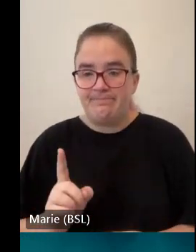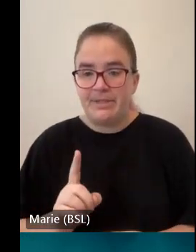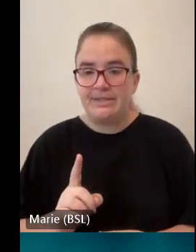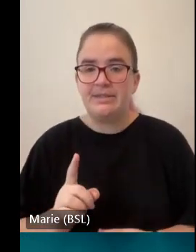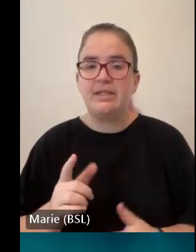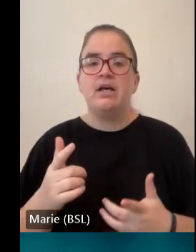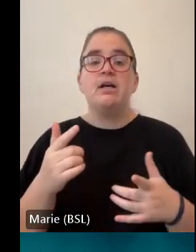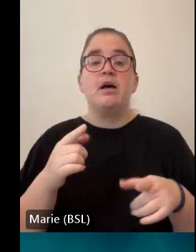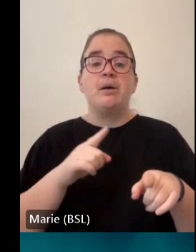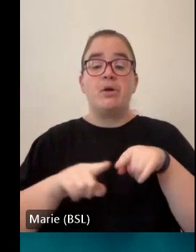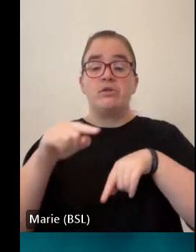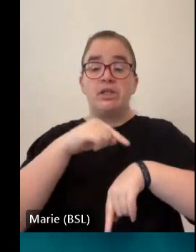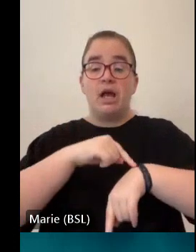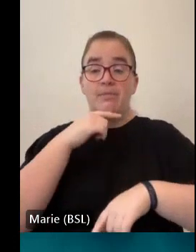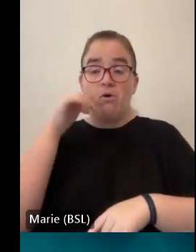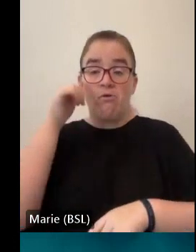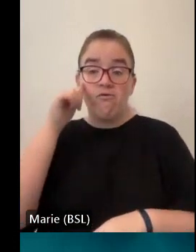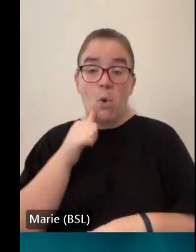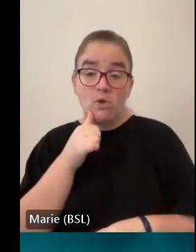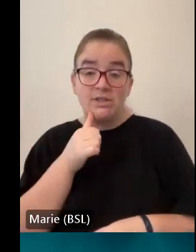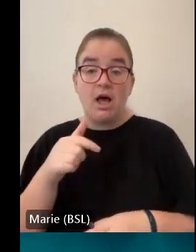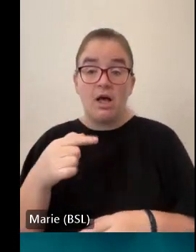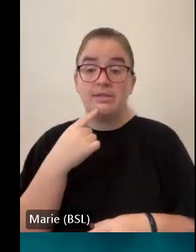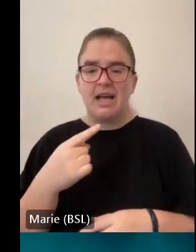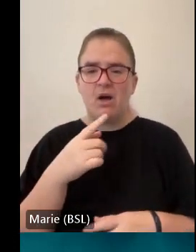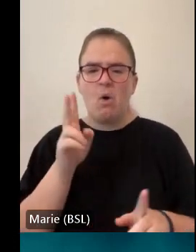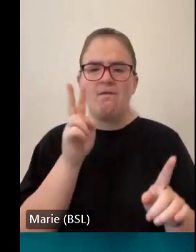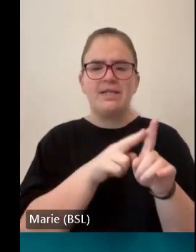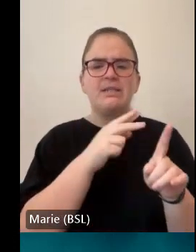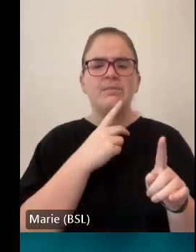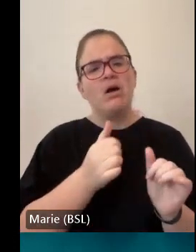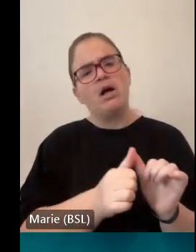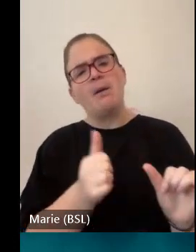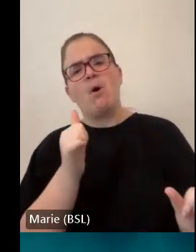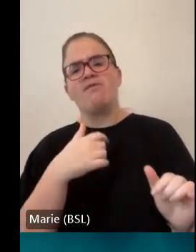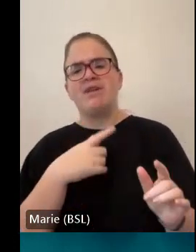very, very quickly try and get that victim off that dating platform.